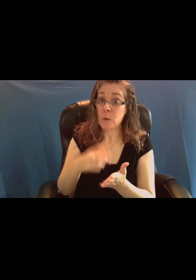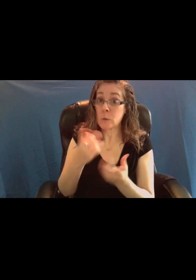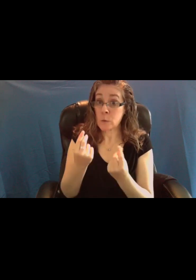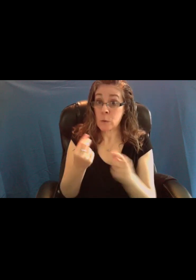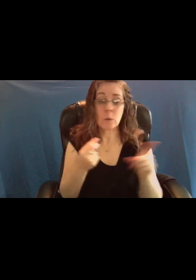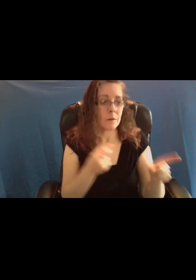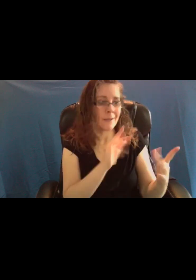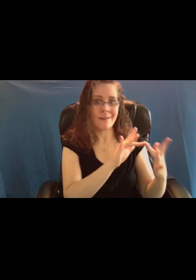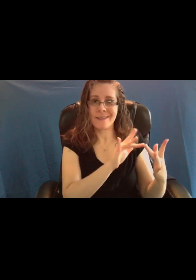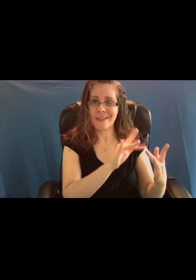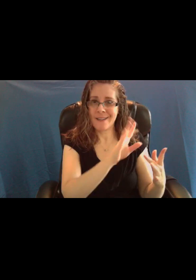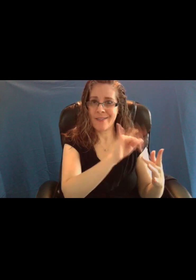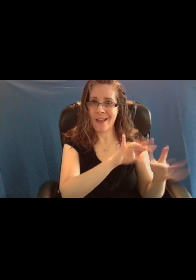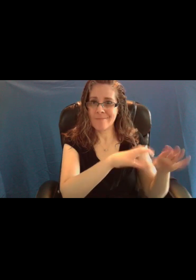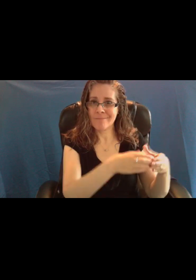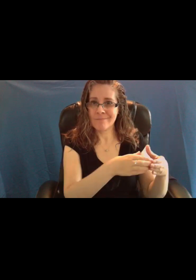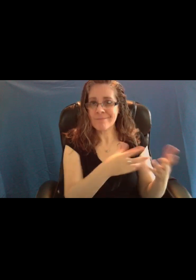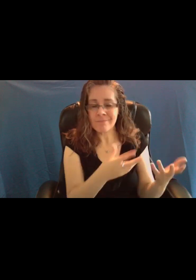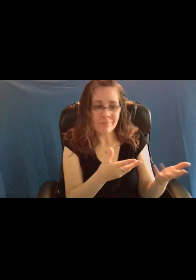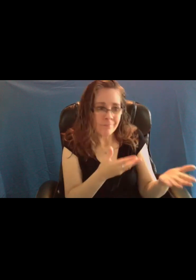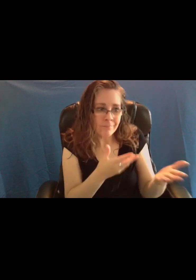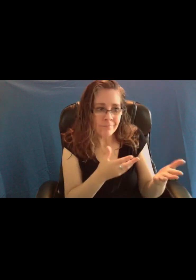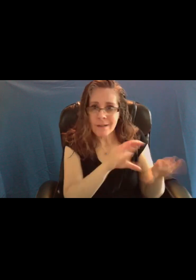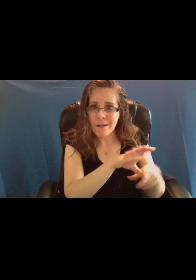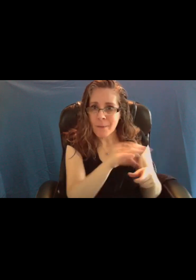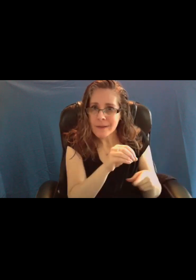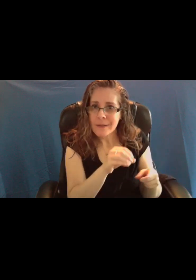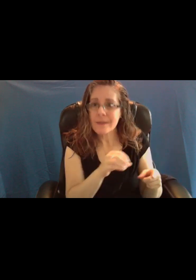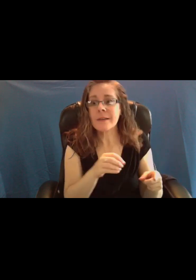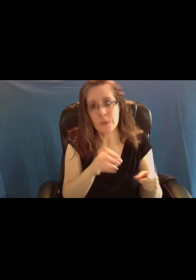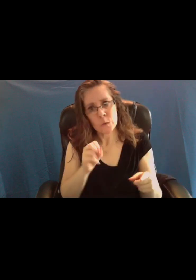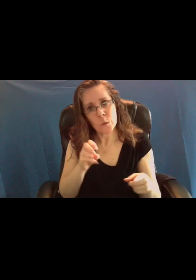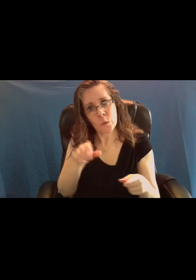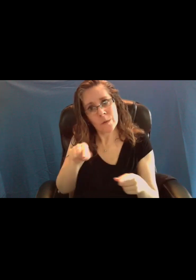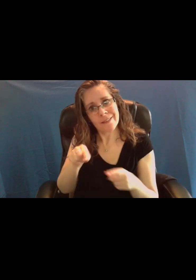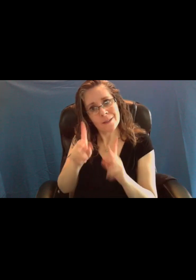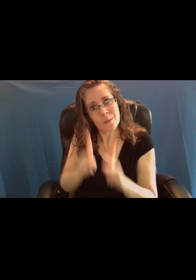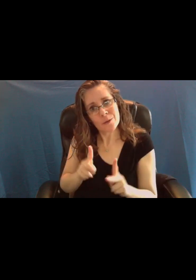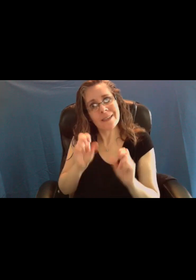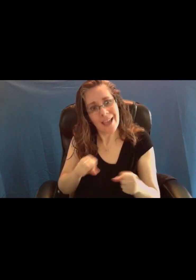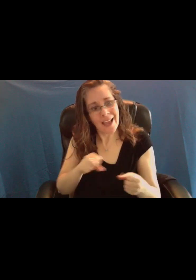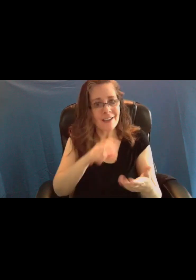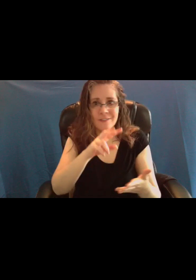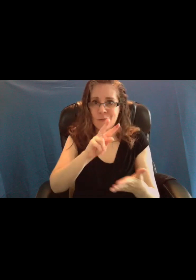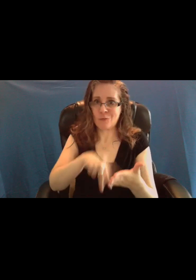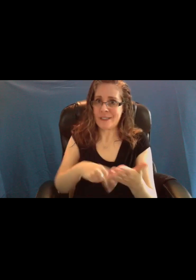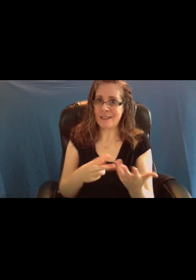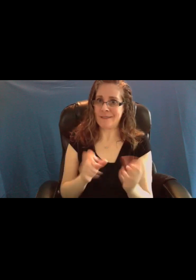person could read the contents of their bill. And, you know, their obligation would be to think about whether there is an alternative